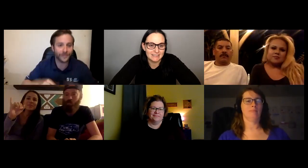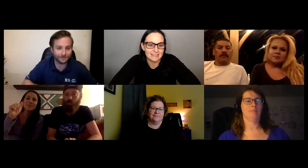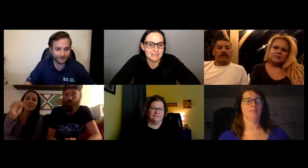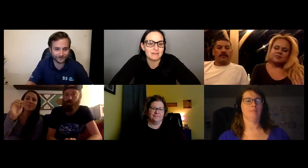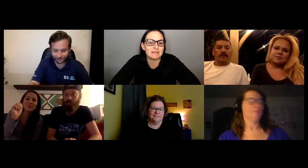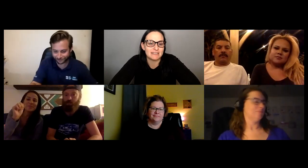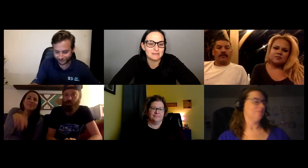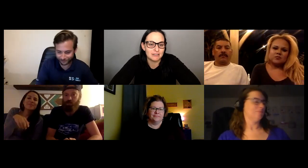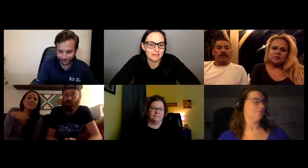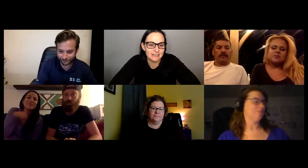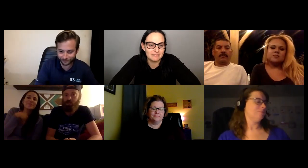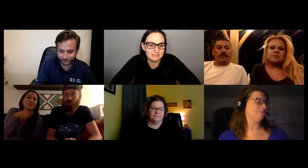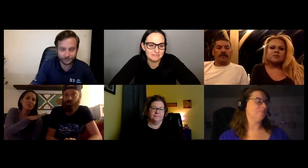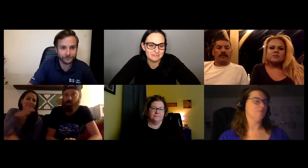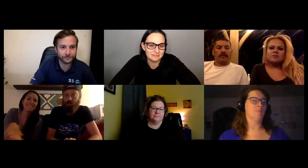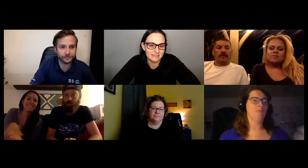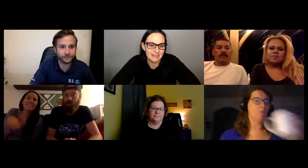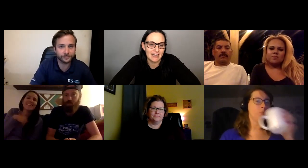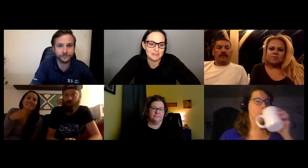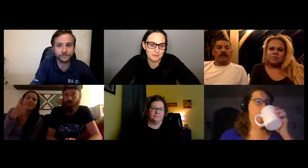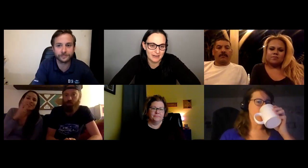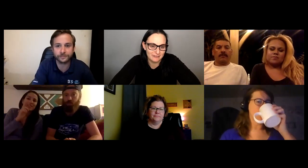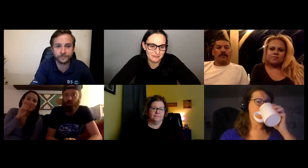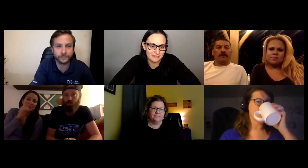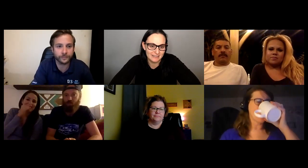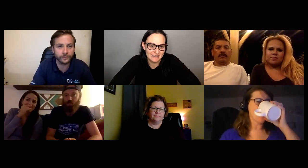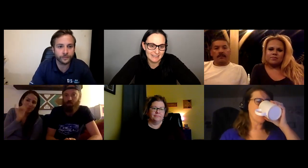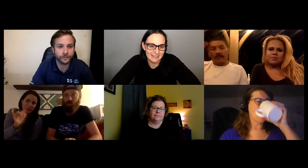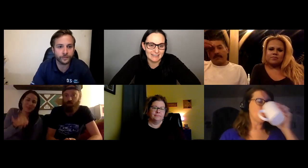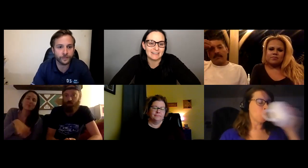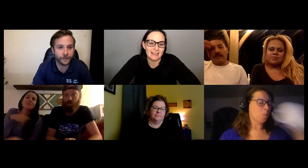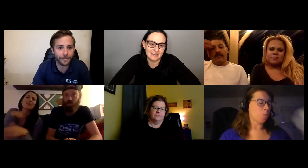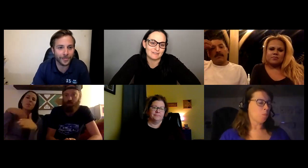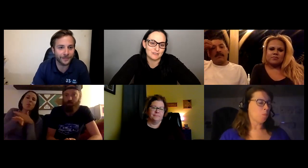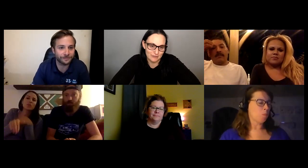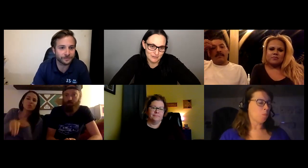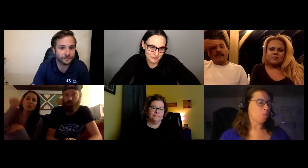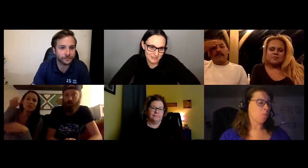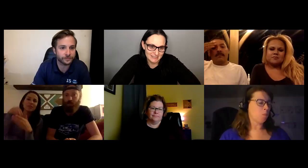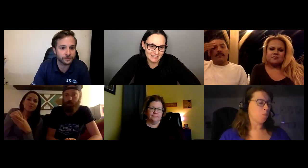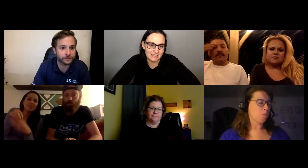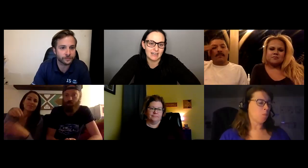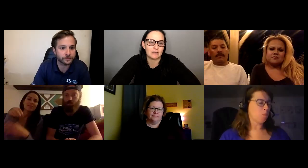yes my name is miriam i'm his wife